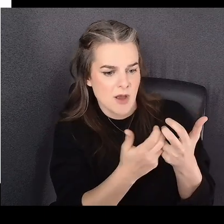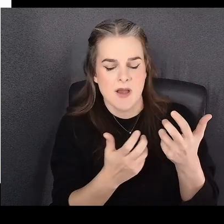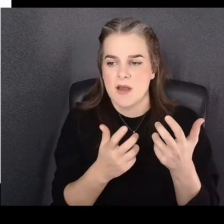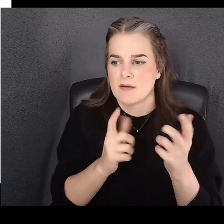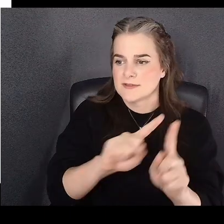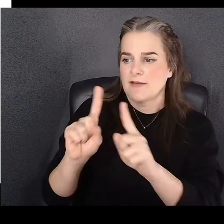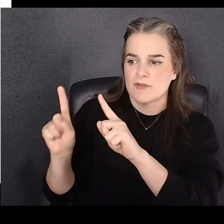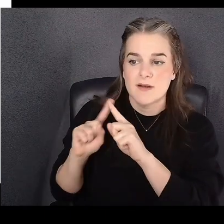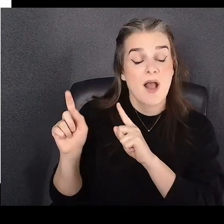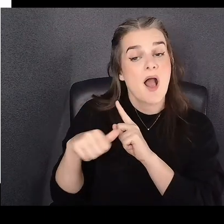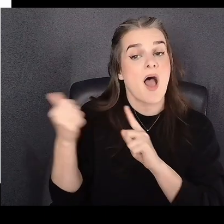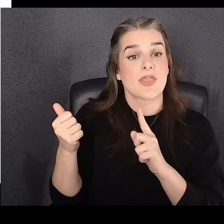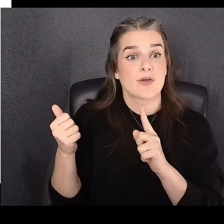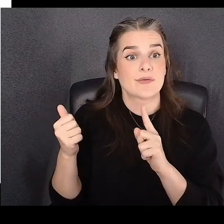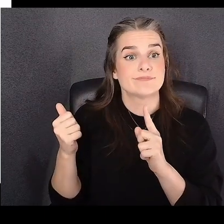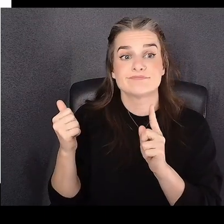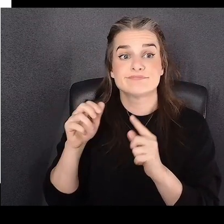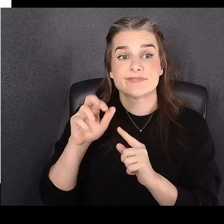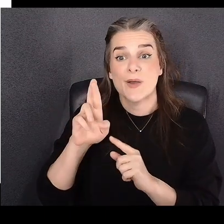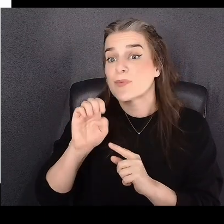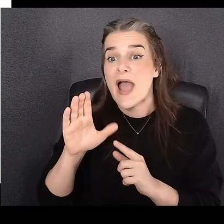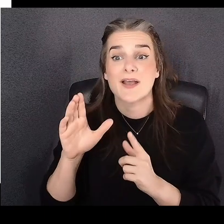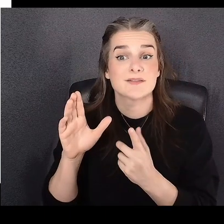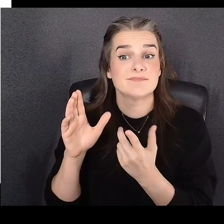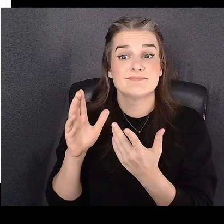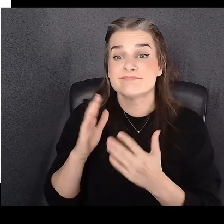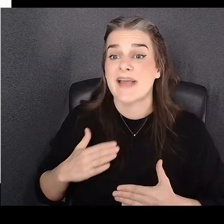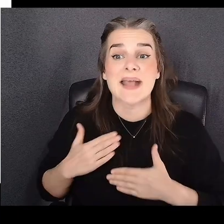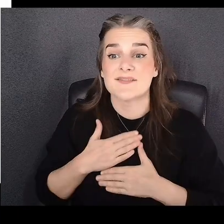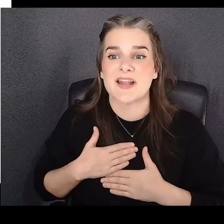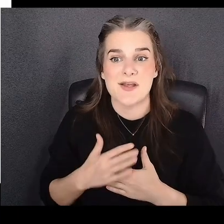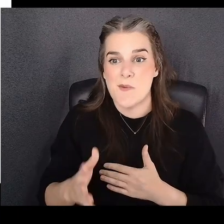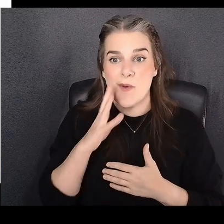will just include people into whatever their peers are doing.